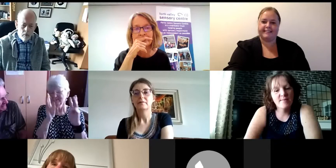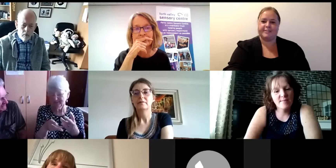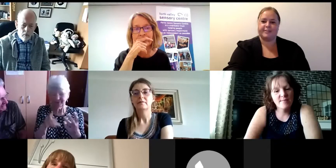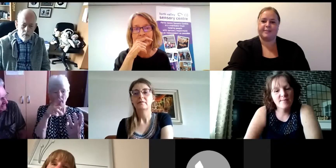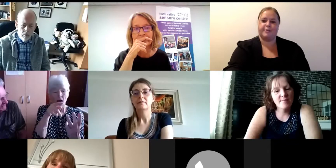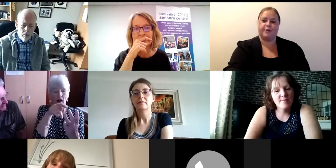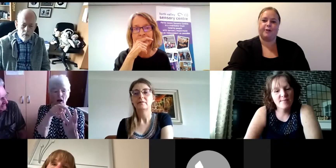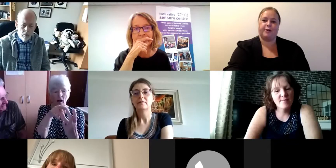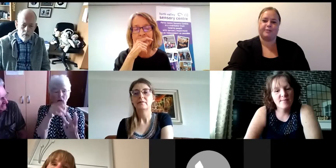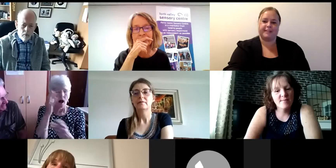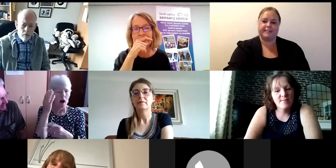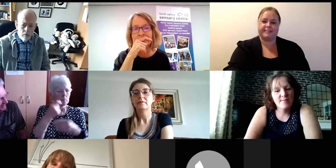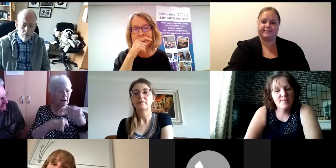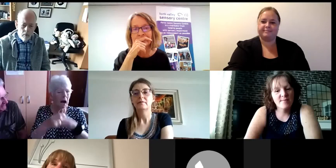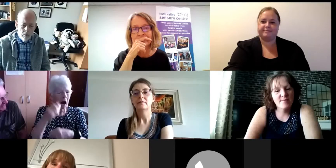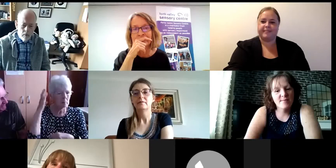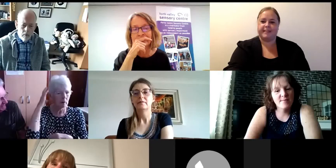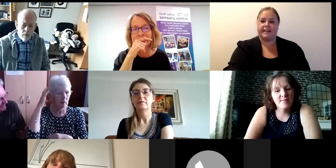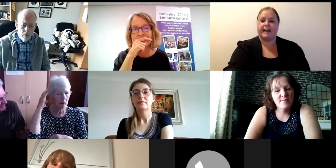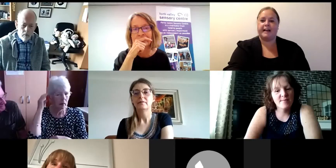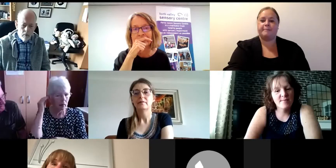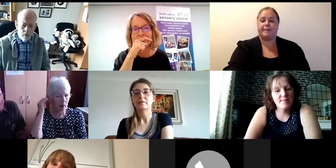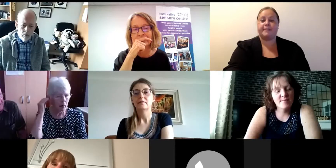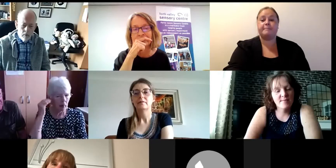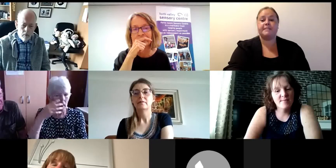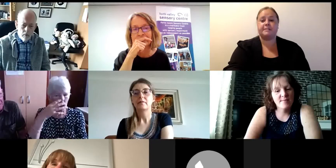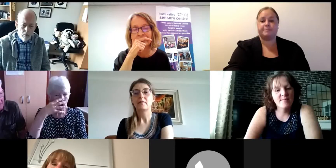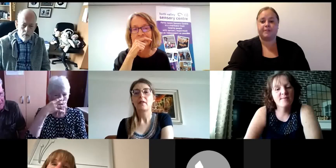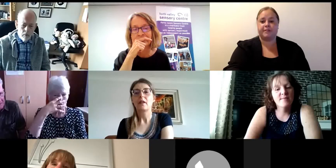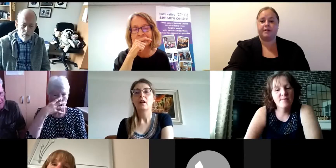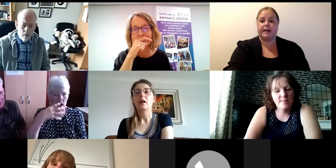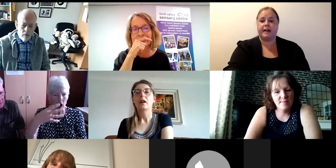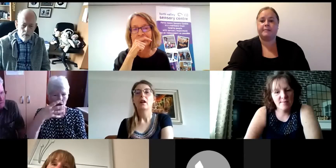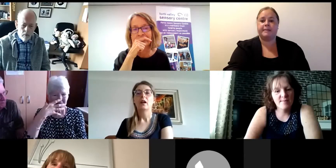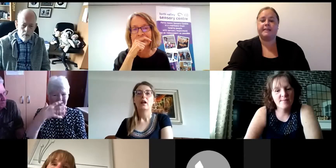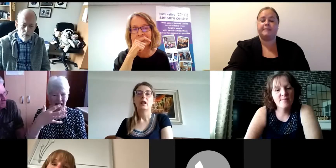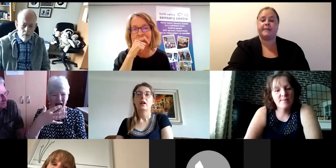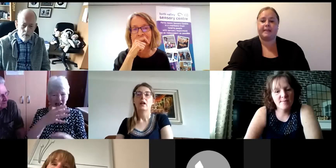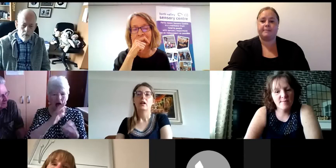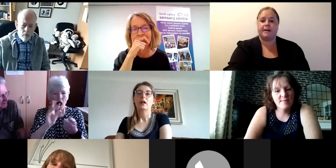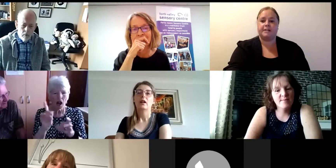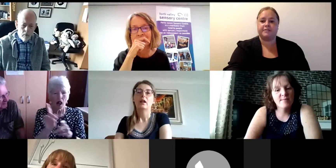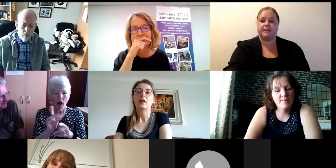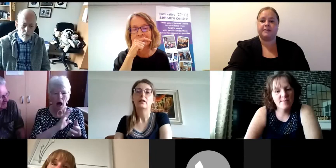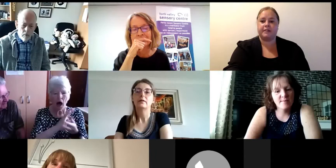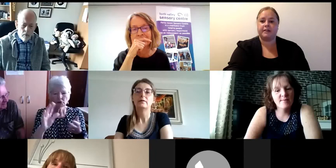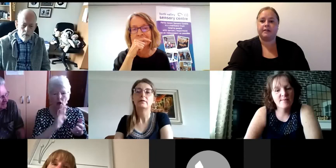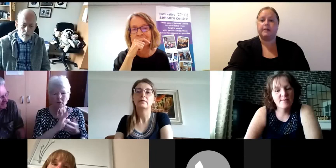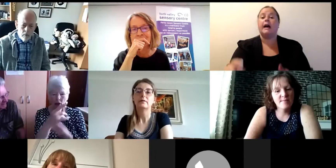but my middle brother, became hard of hearing